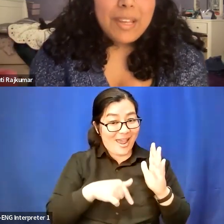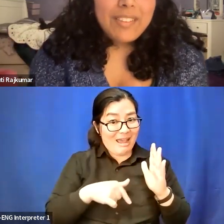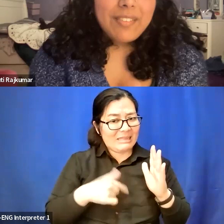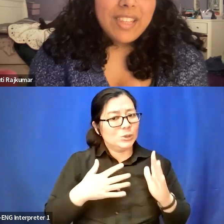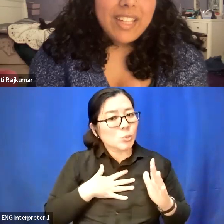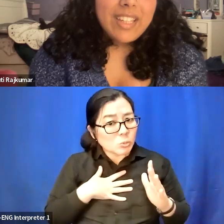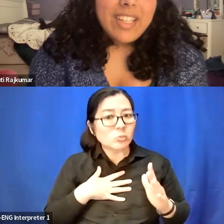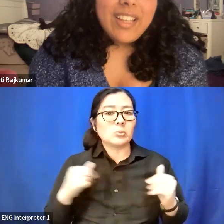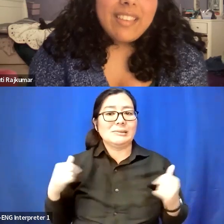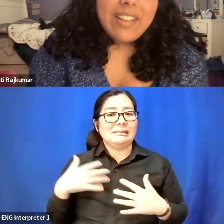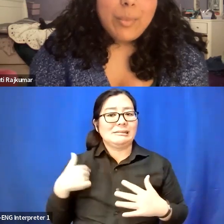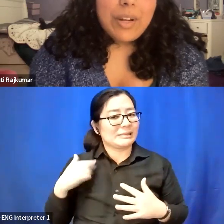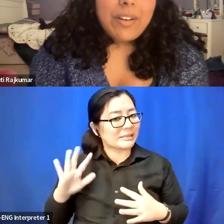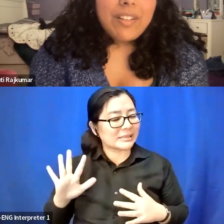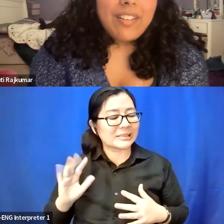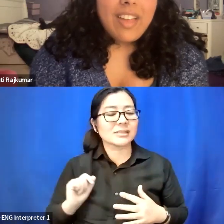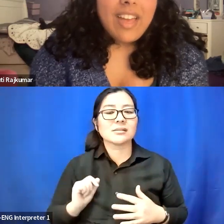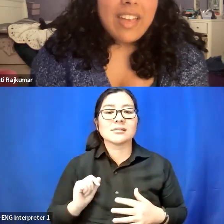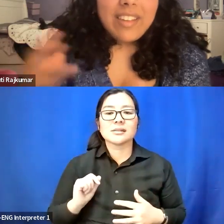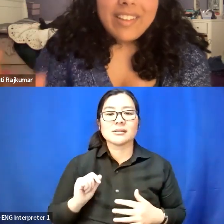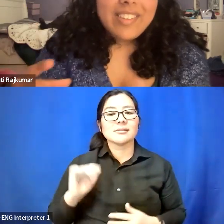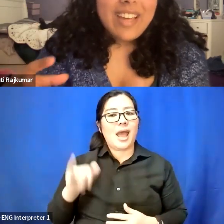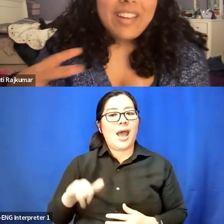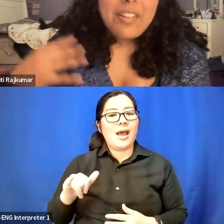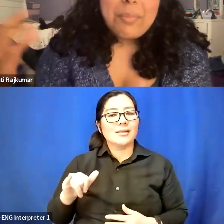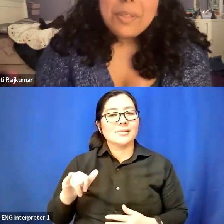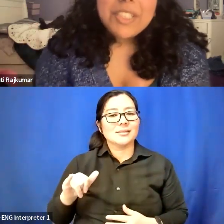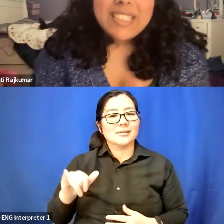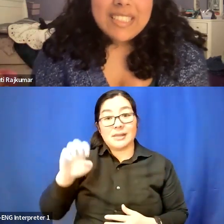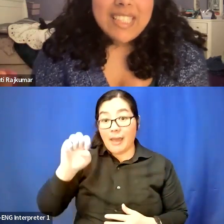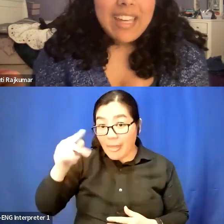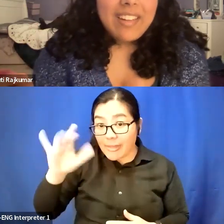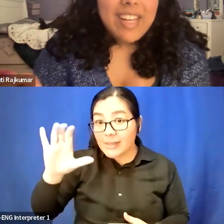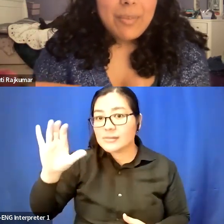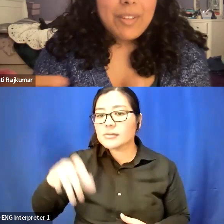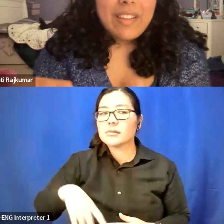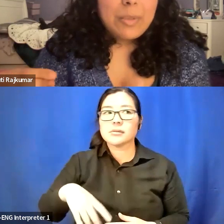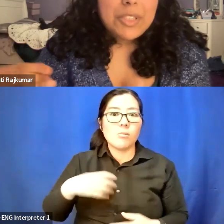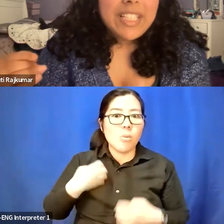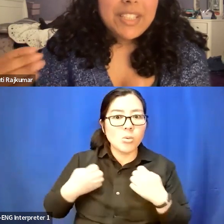because I feel like that's where ethics and emotions and everything that we're trying